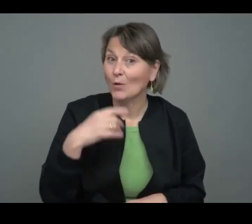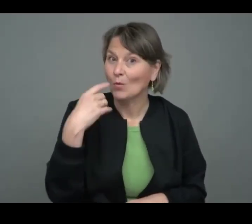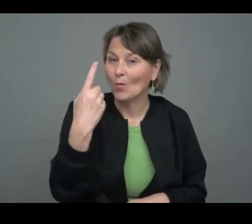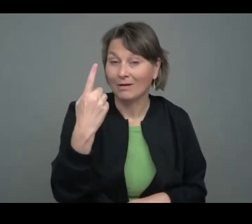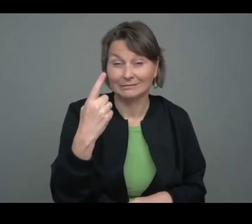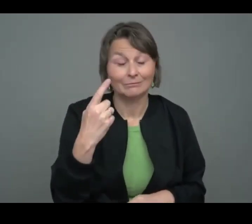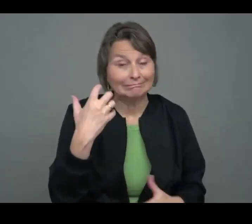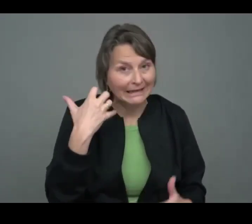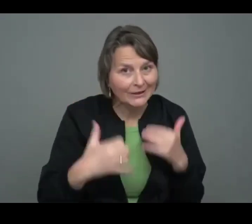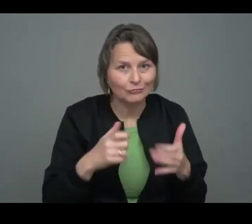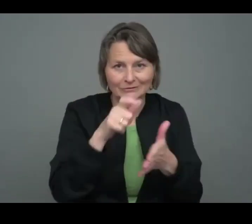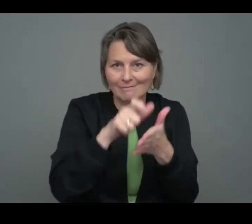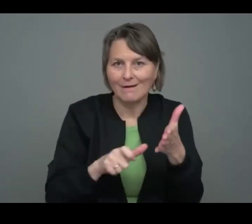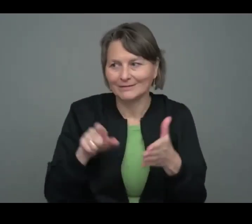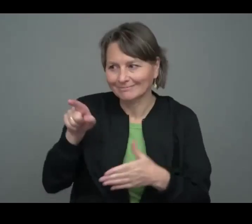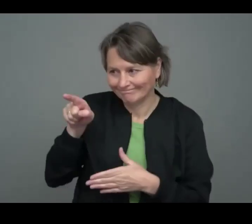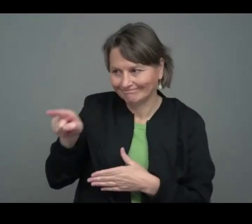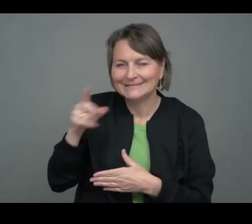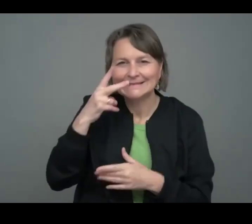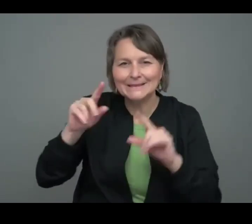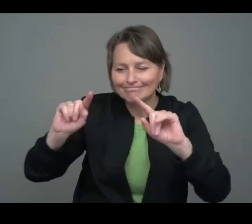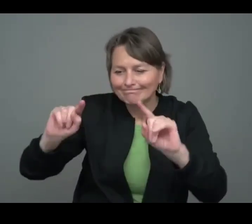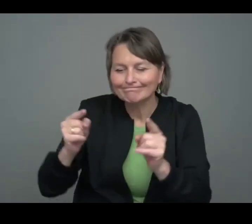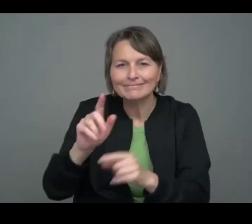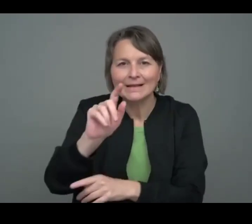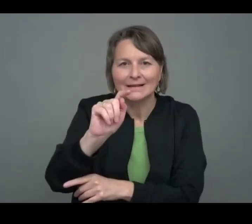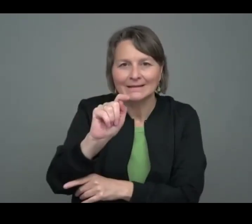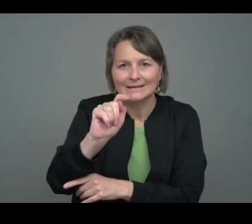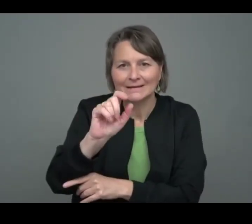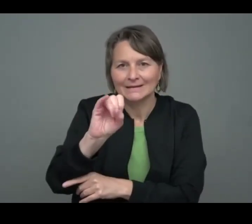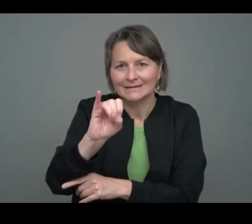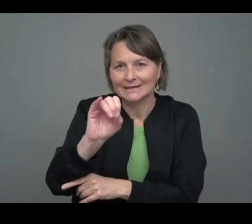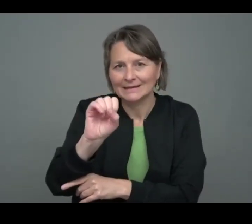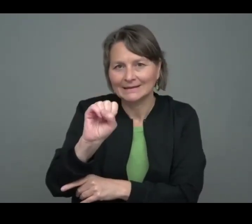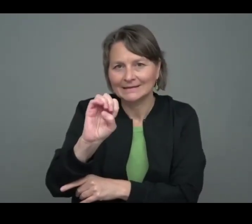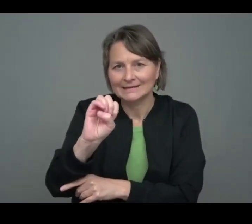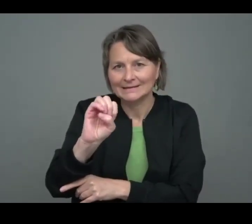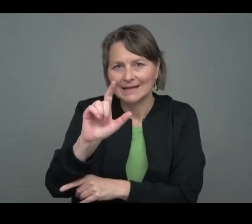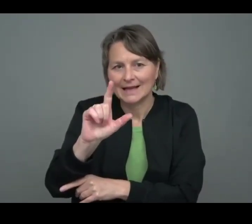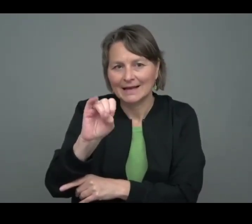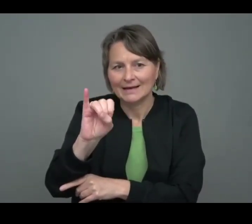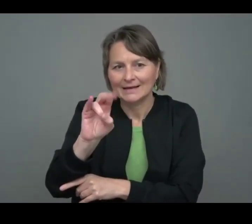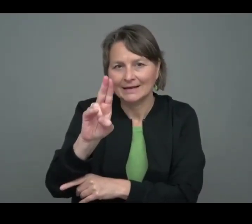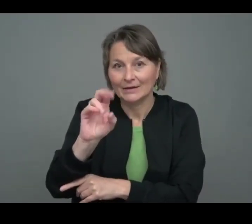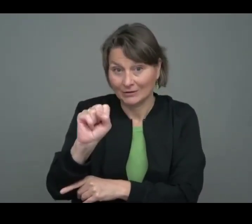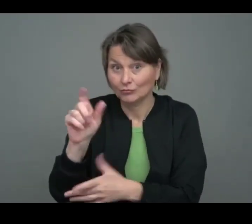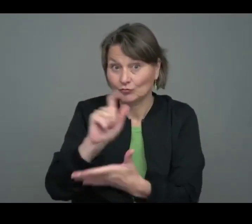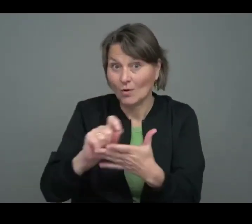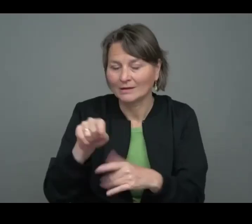systems underlying, we need to constantly reflect our doing. In brackets you see the name of